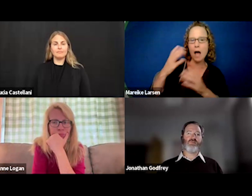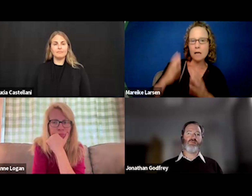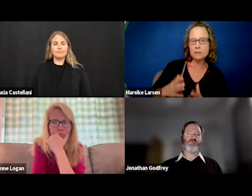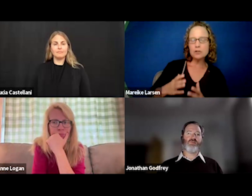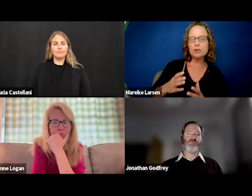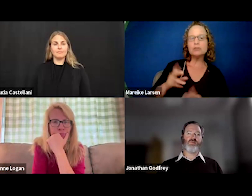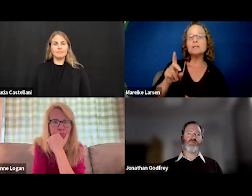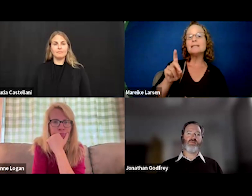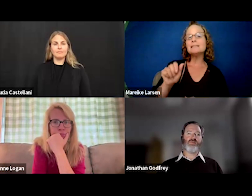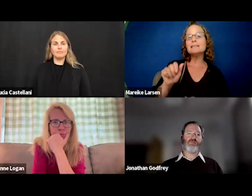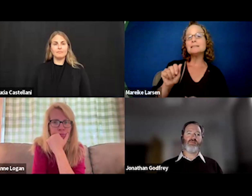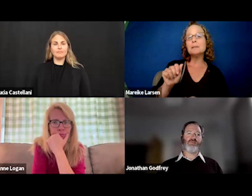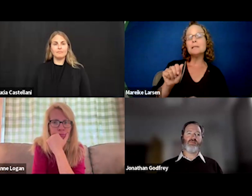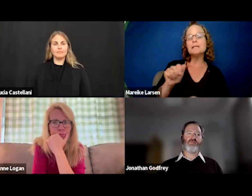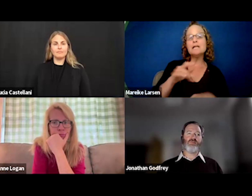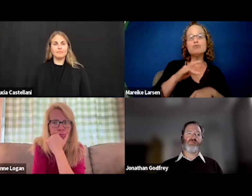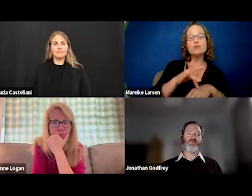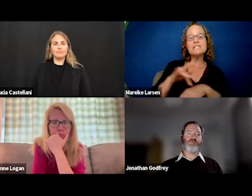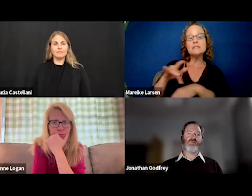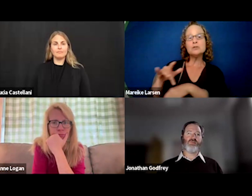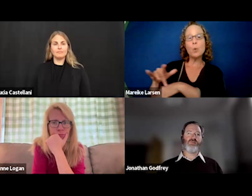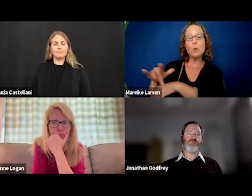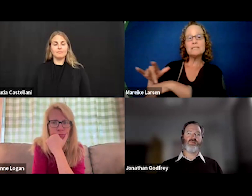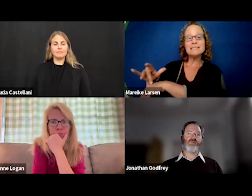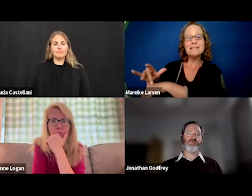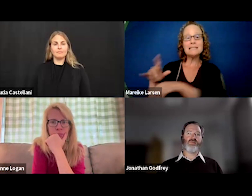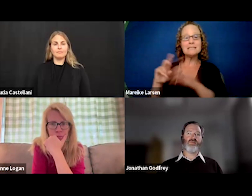departments who were willing to understand the situation,